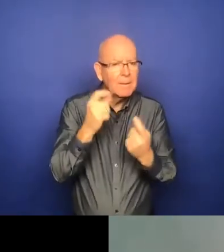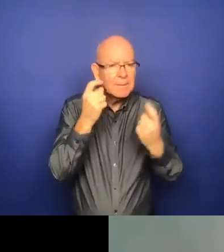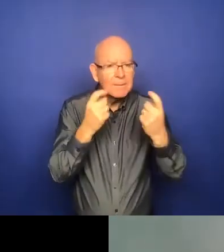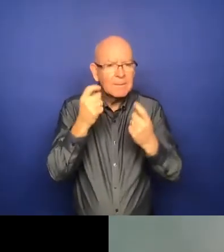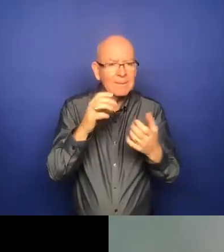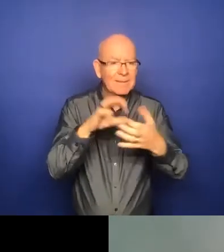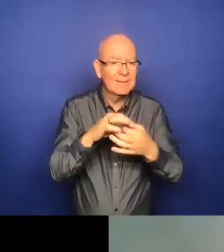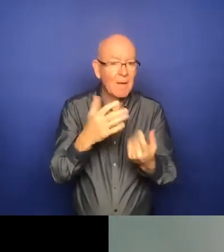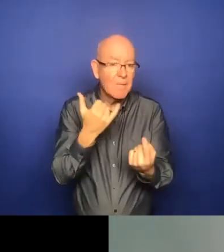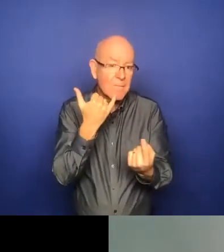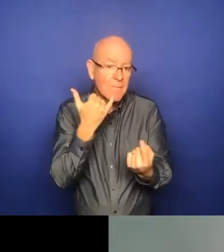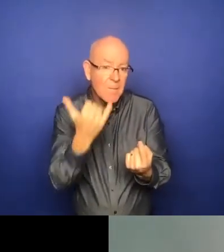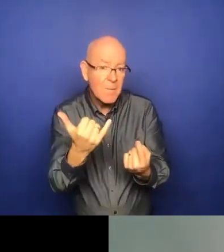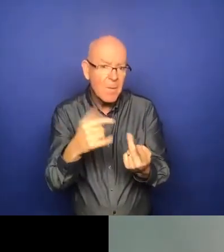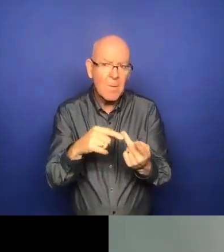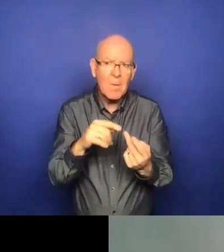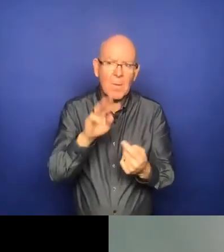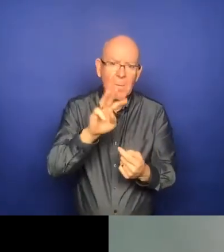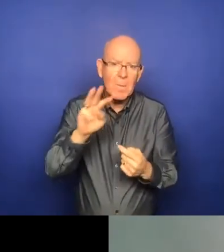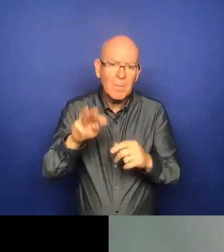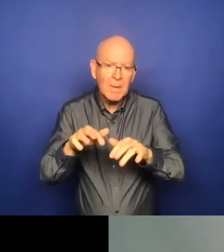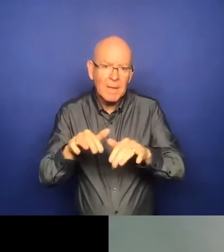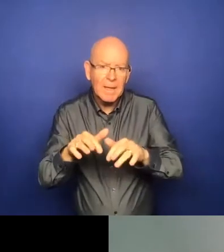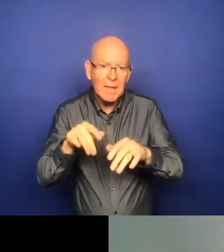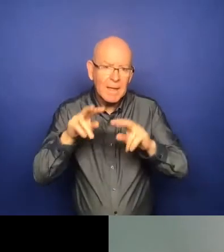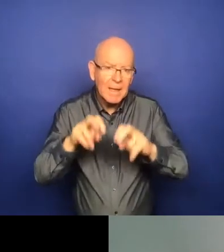impact, and they relate to how persons with disabilities are fully included